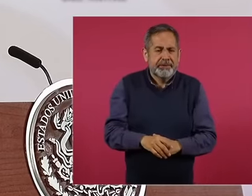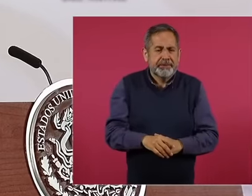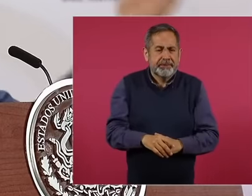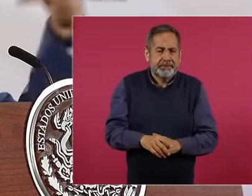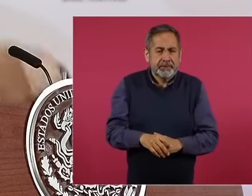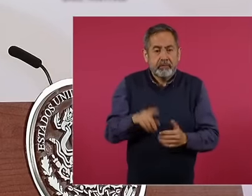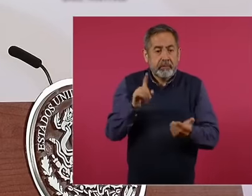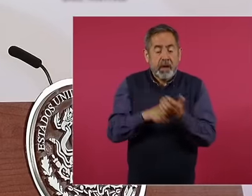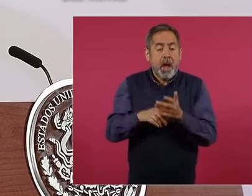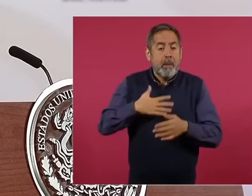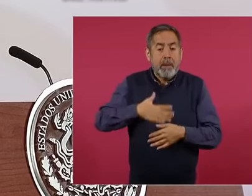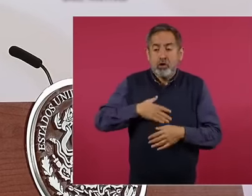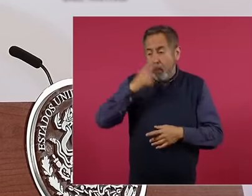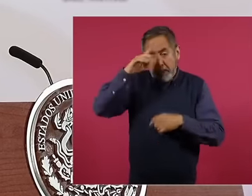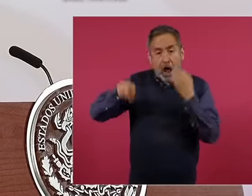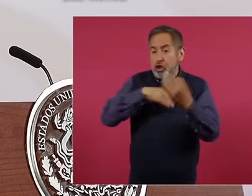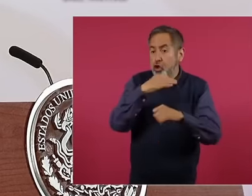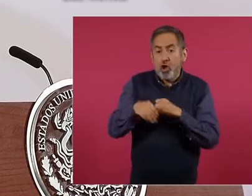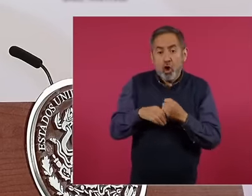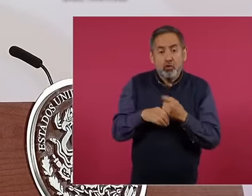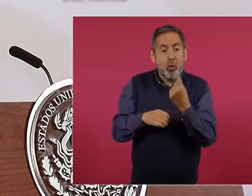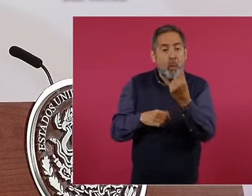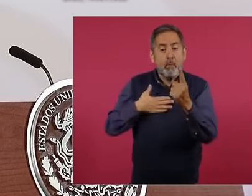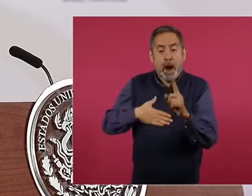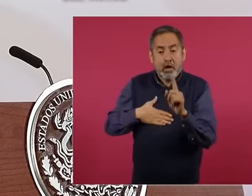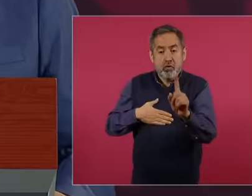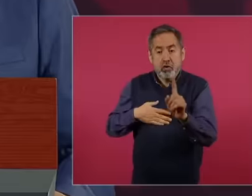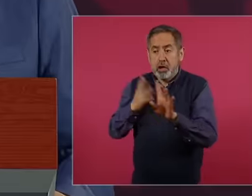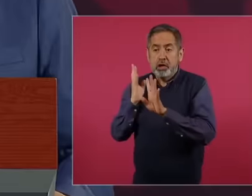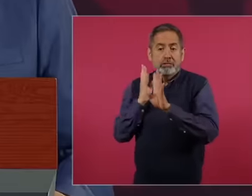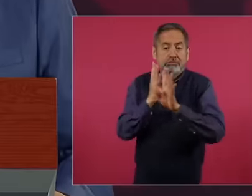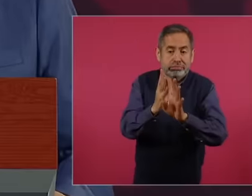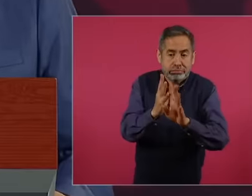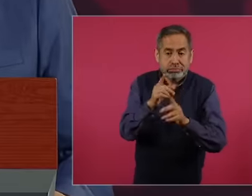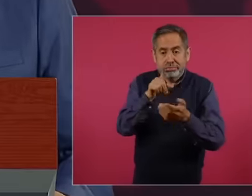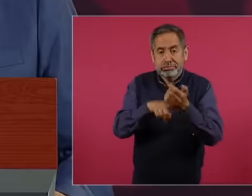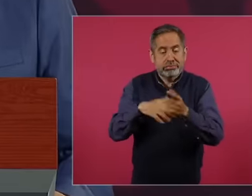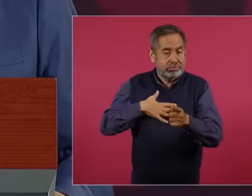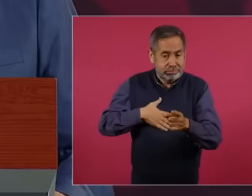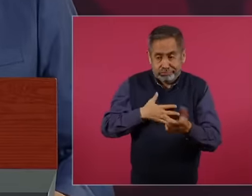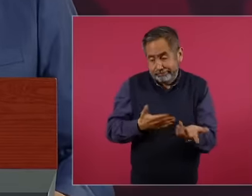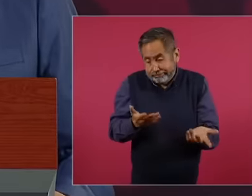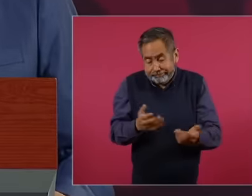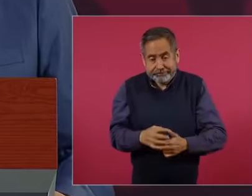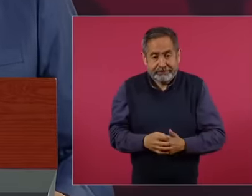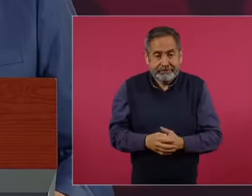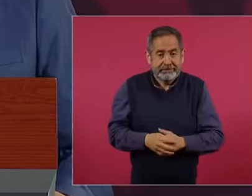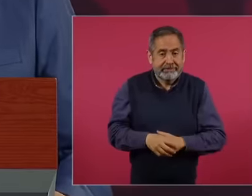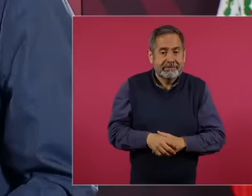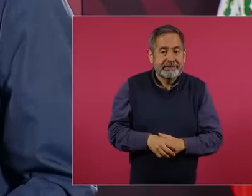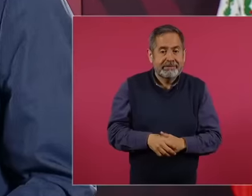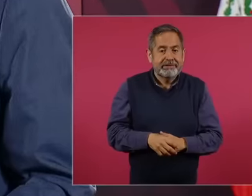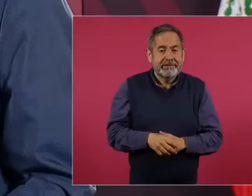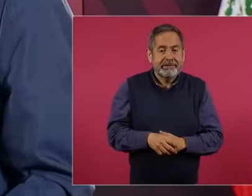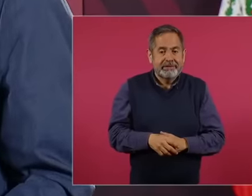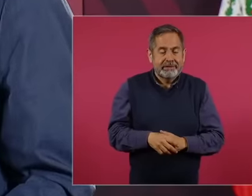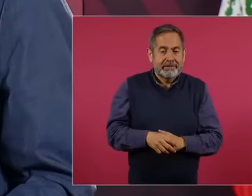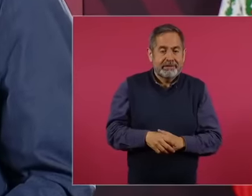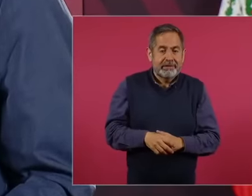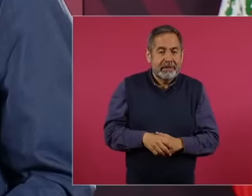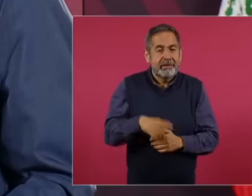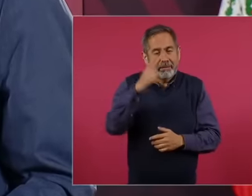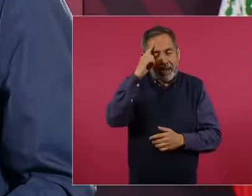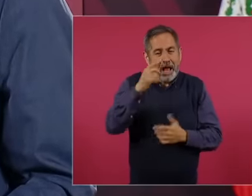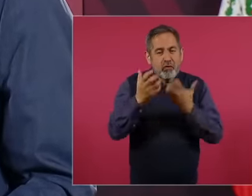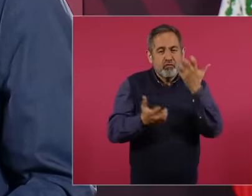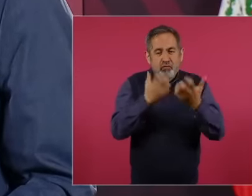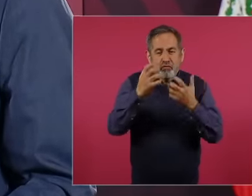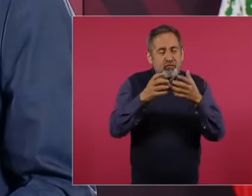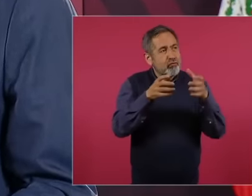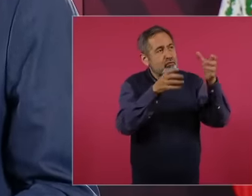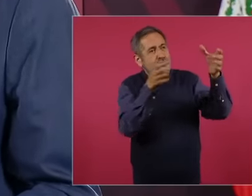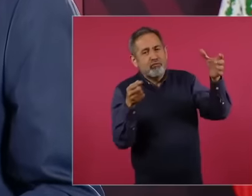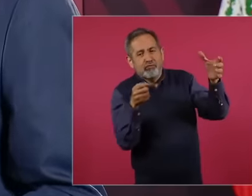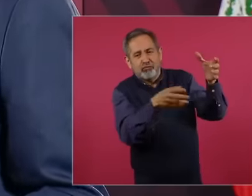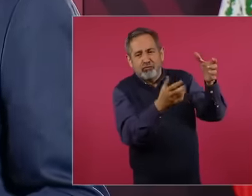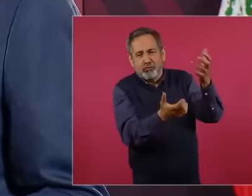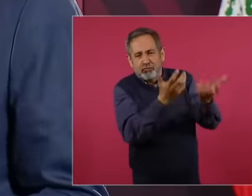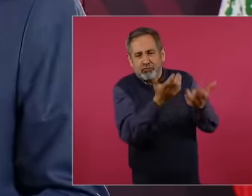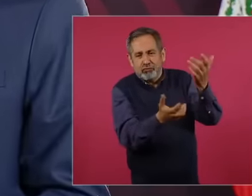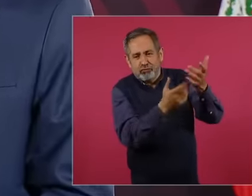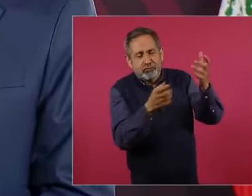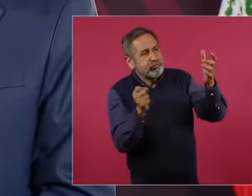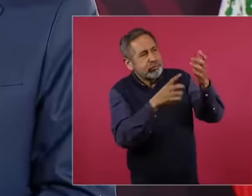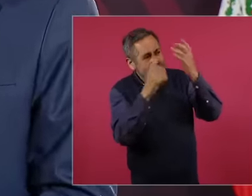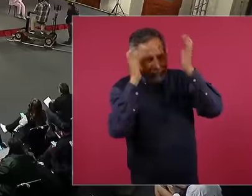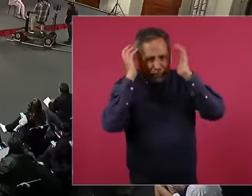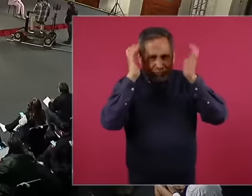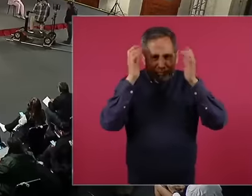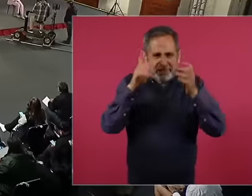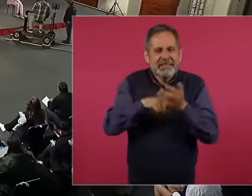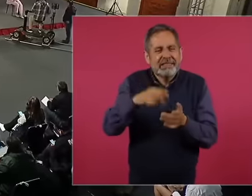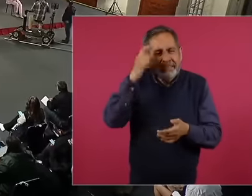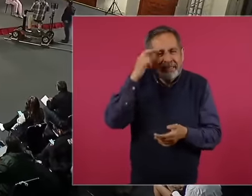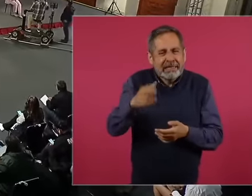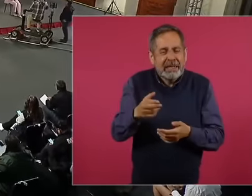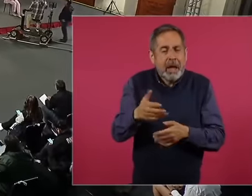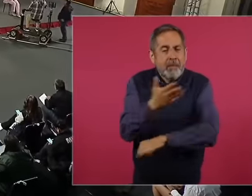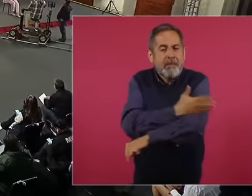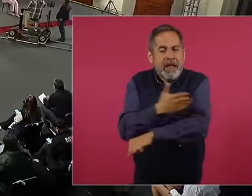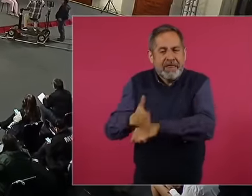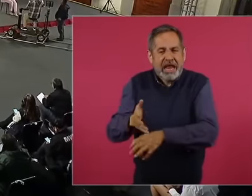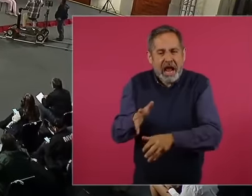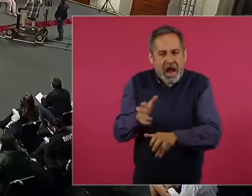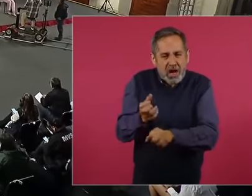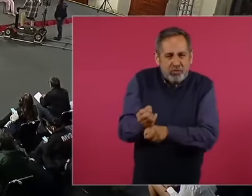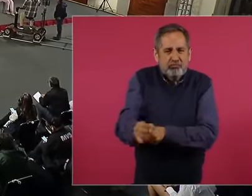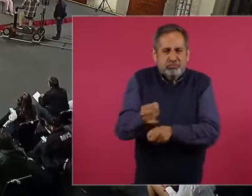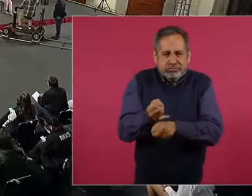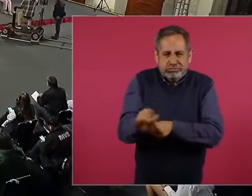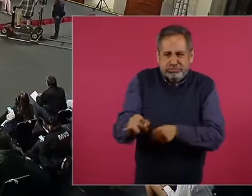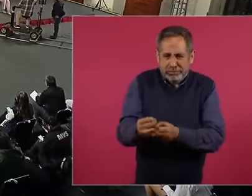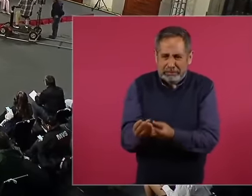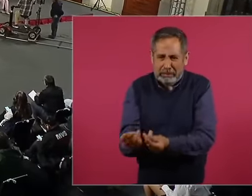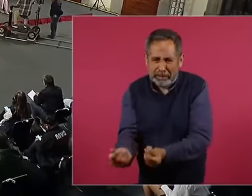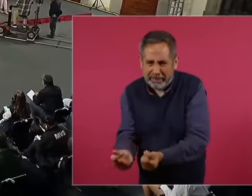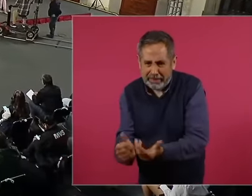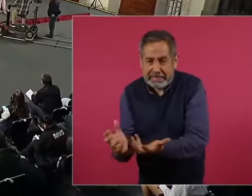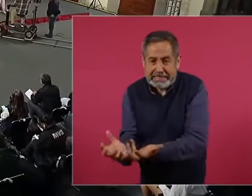with a boiler that they sold the acerrin ,